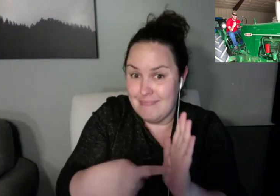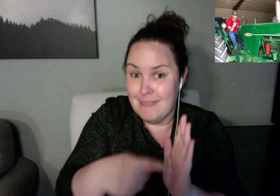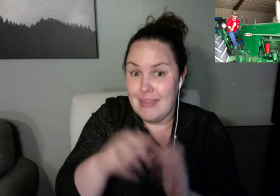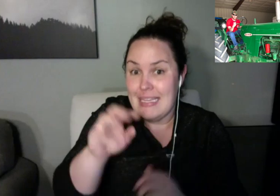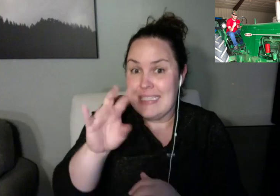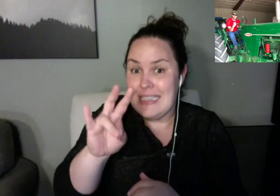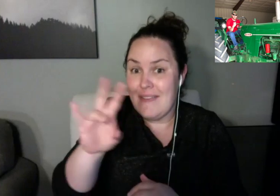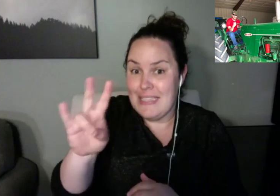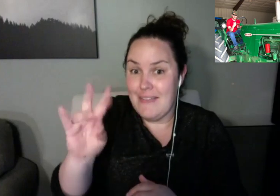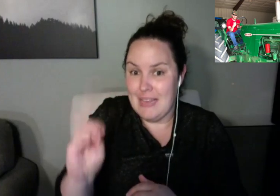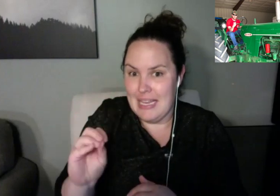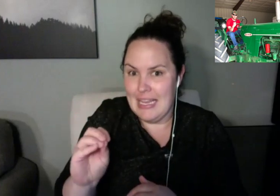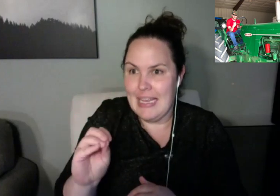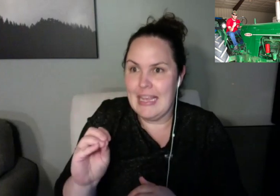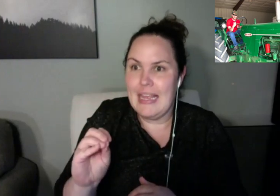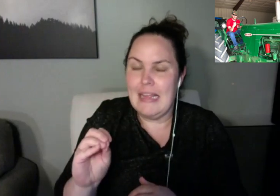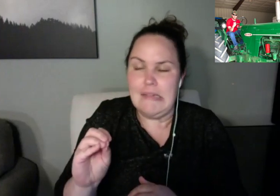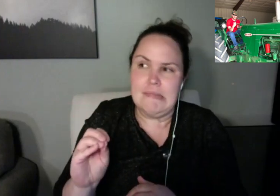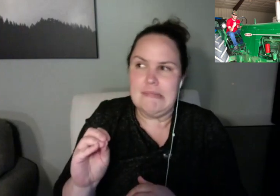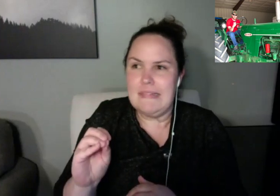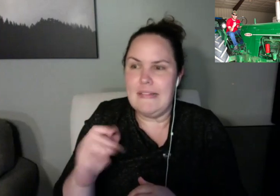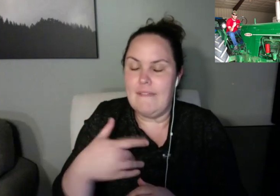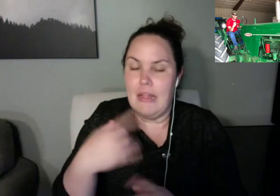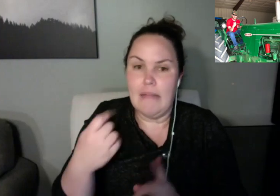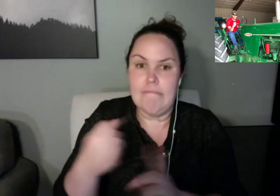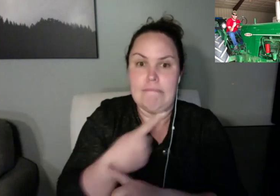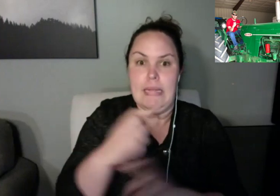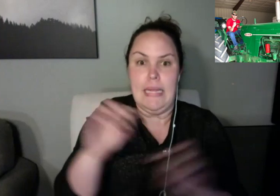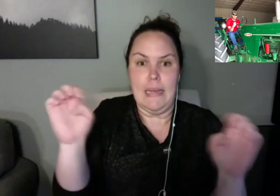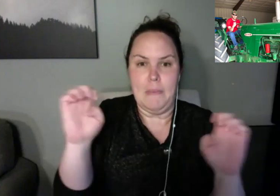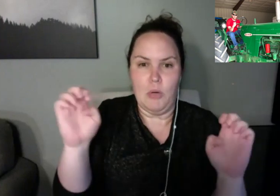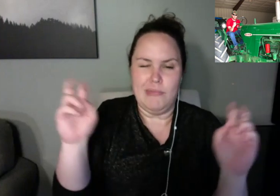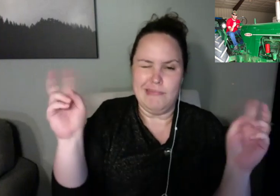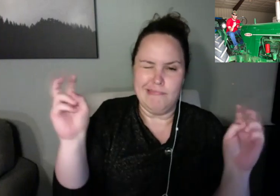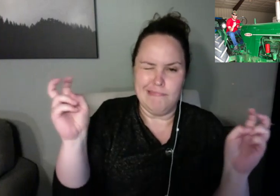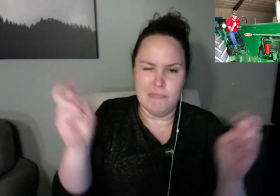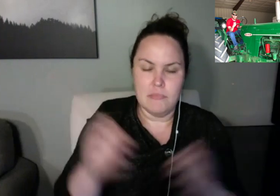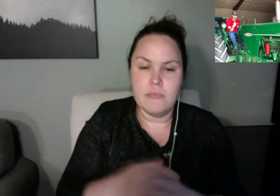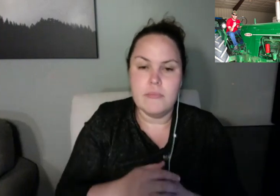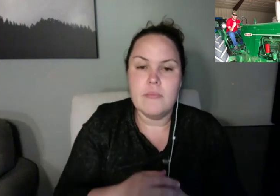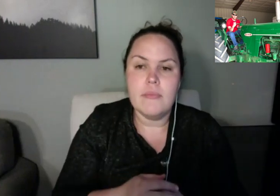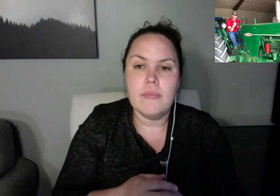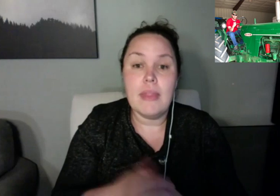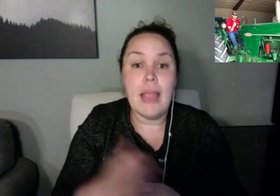if you want to call it that. My fundraising ride that I do for eyesight